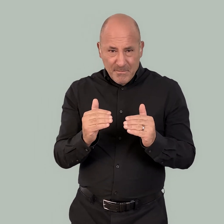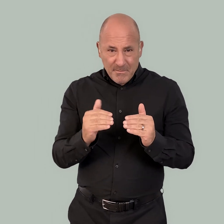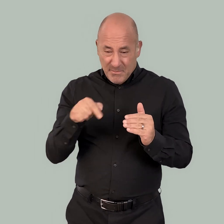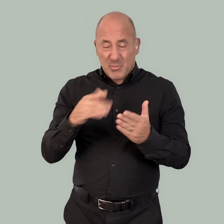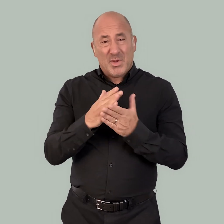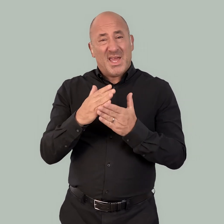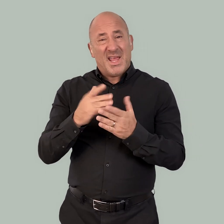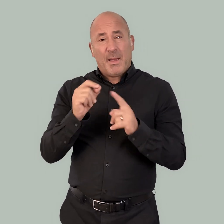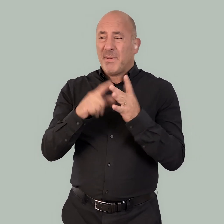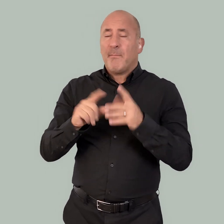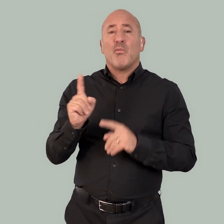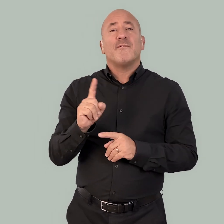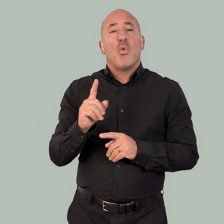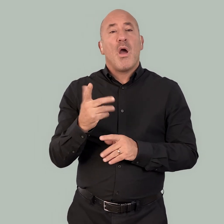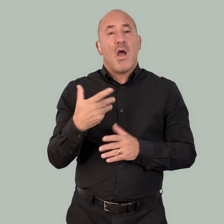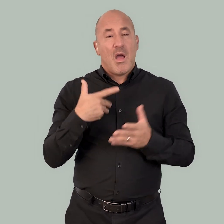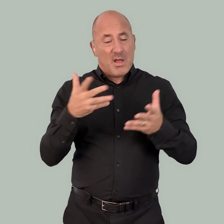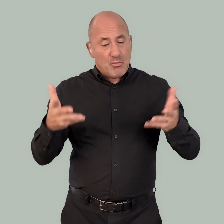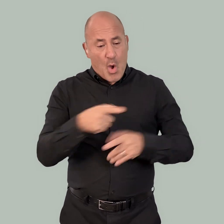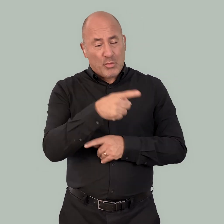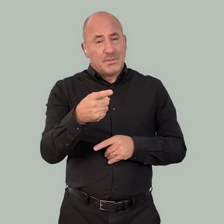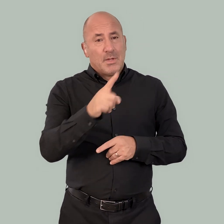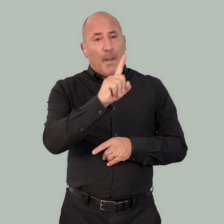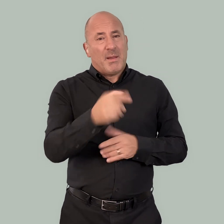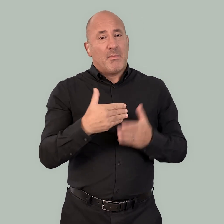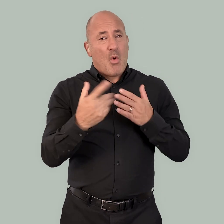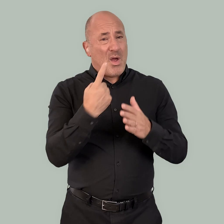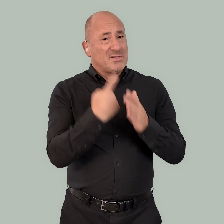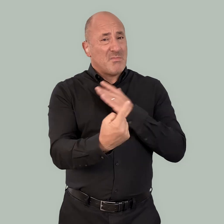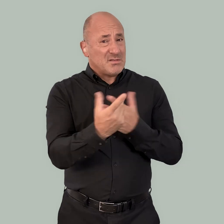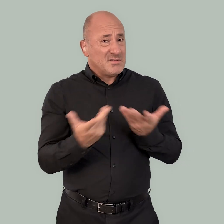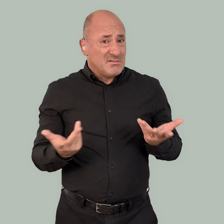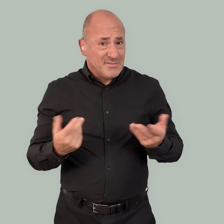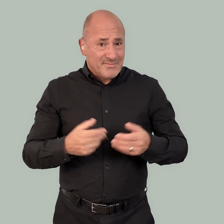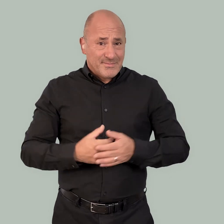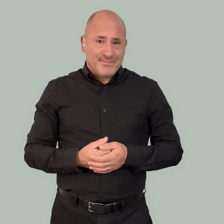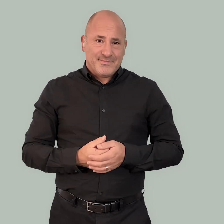PIP is intended to improve people’s independence.